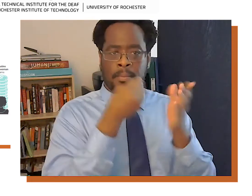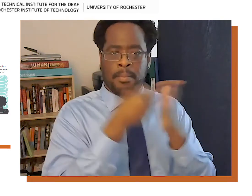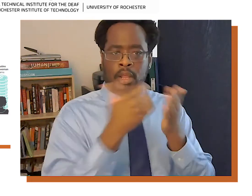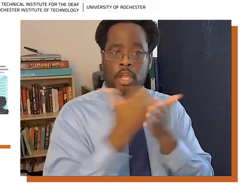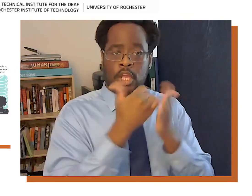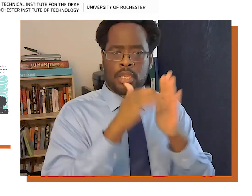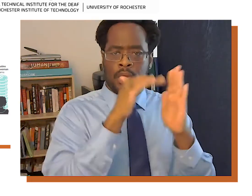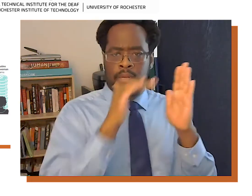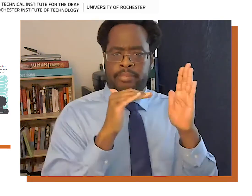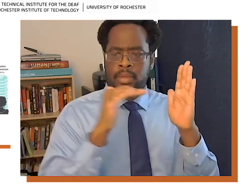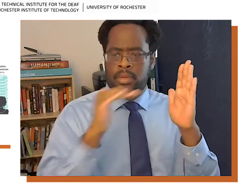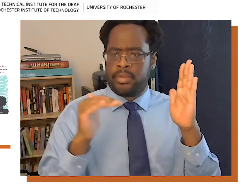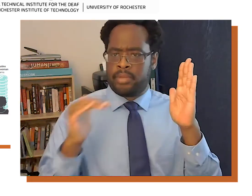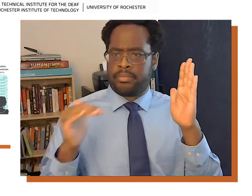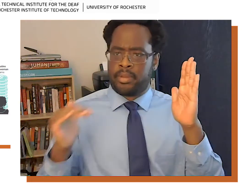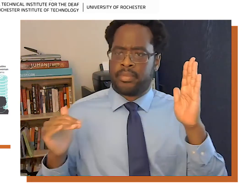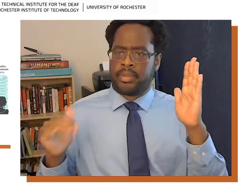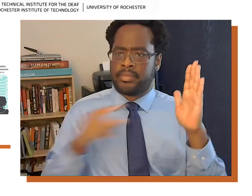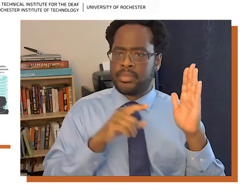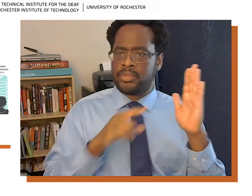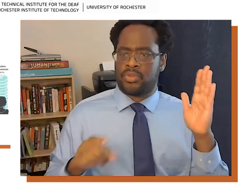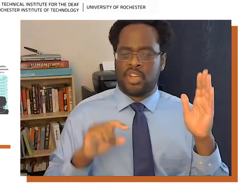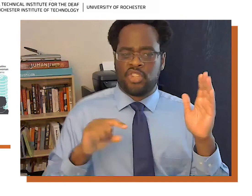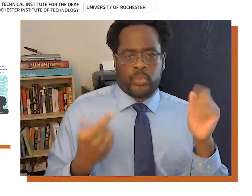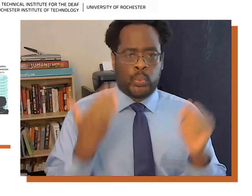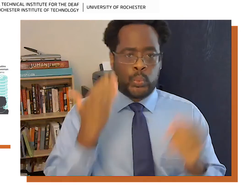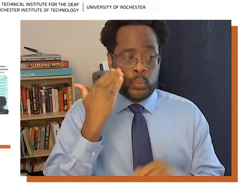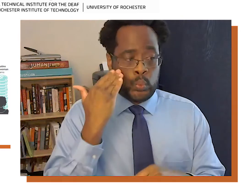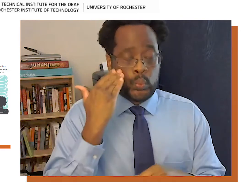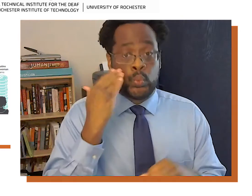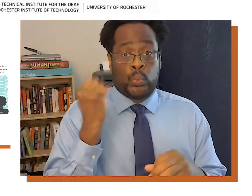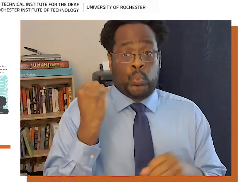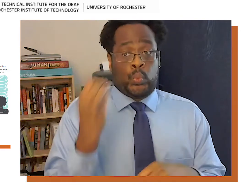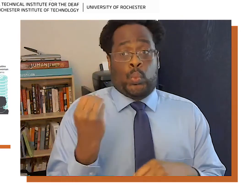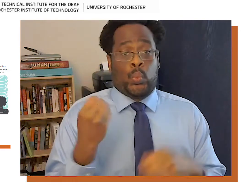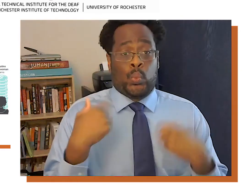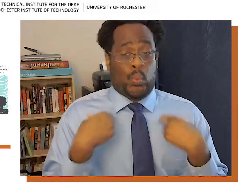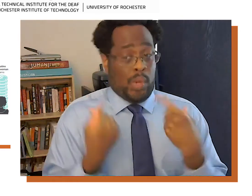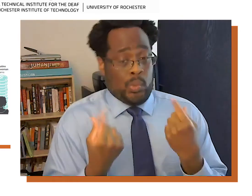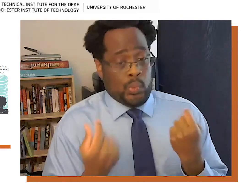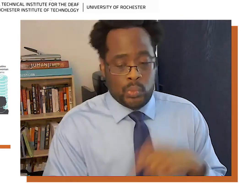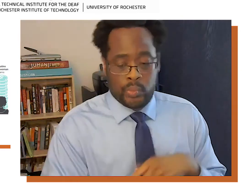and so this chart shows the different levels of earnings, on average, that people in different classes earn...